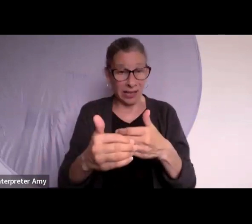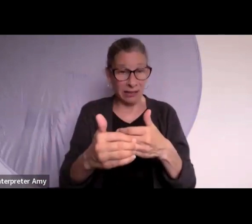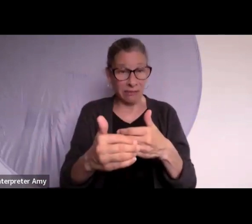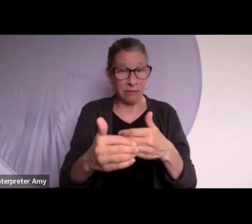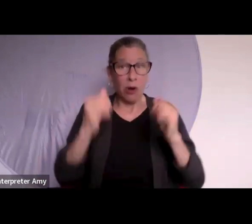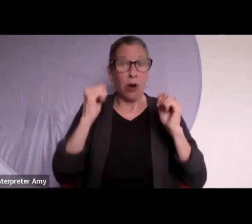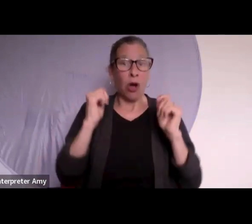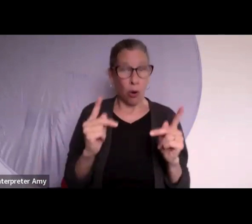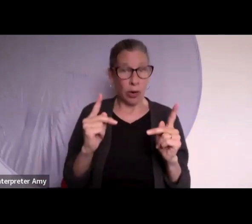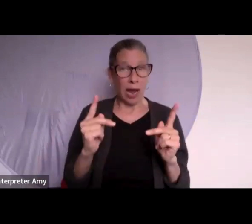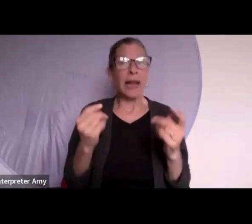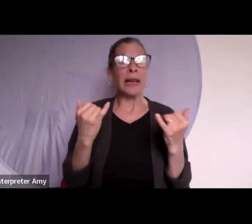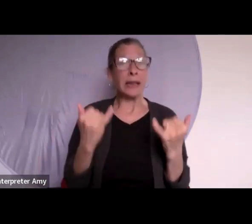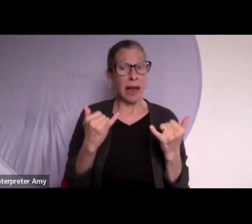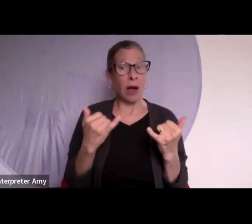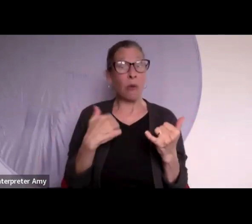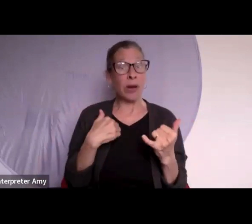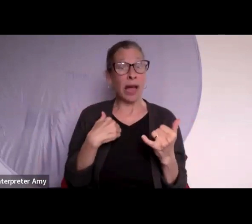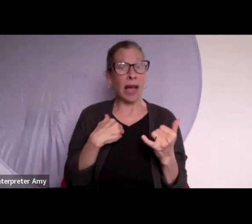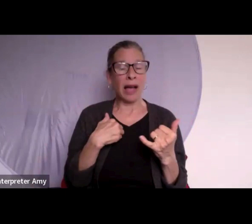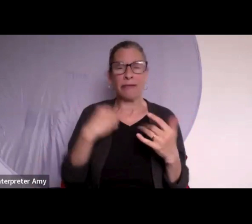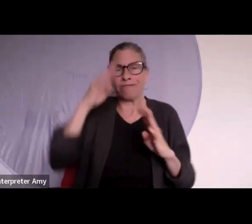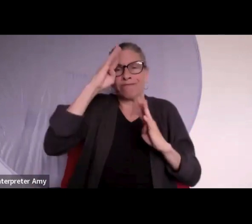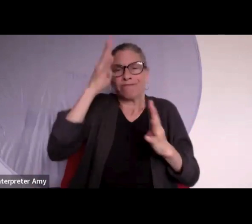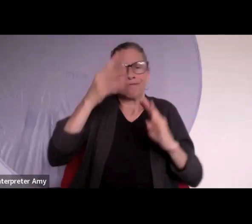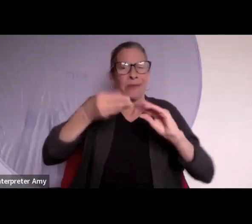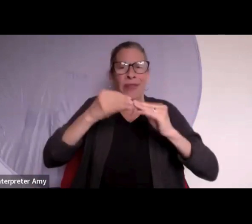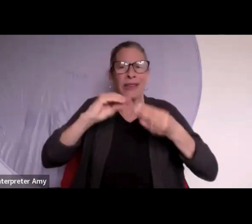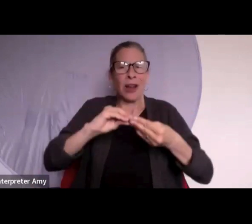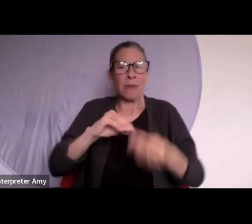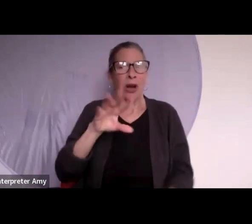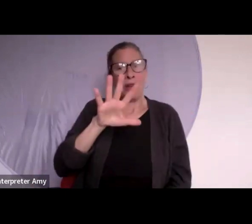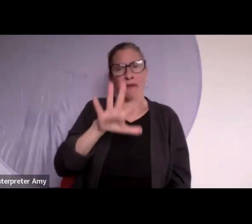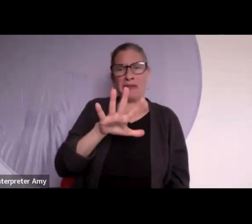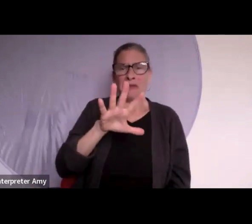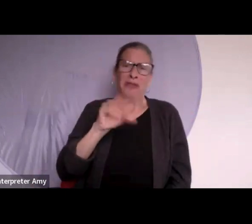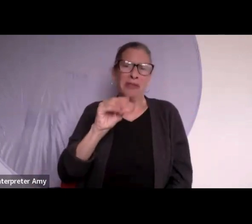have here now, I'm going to make up a number 50 wonderful films,